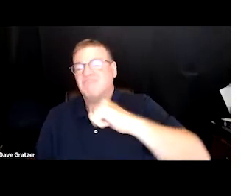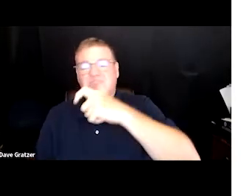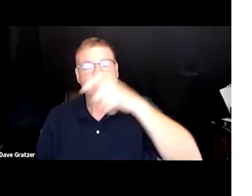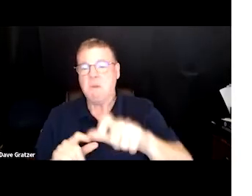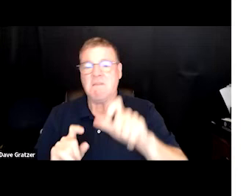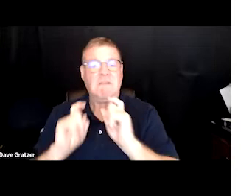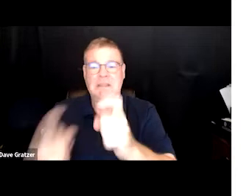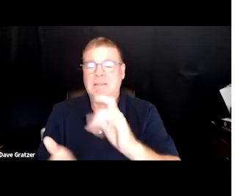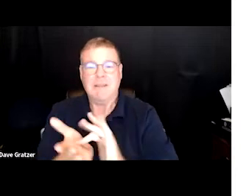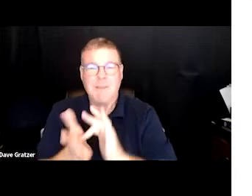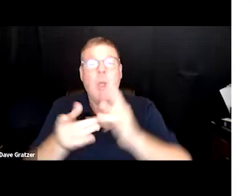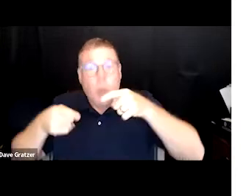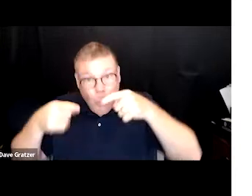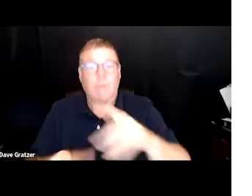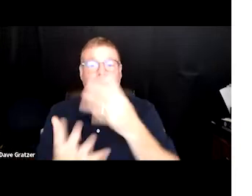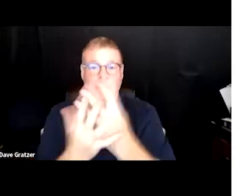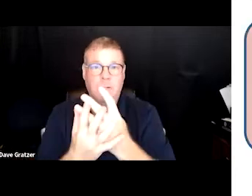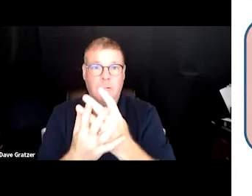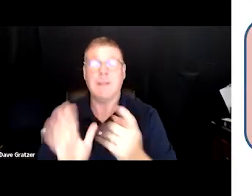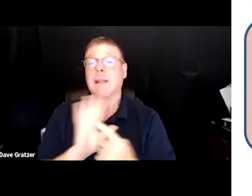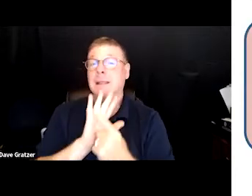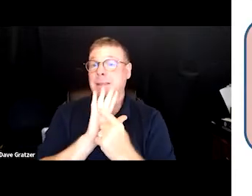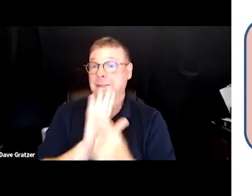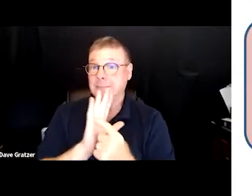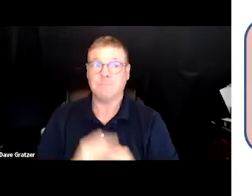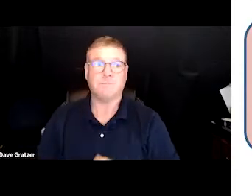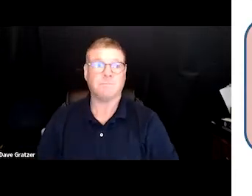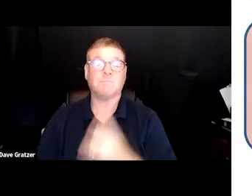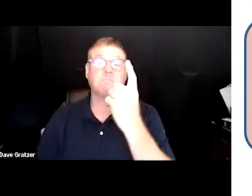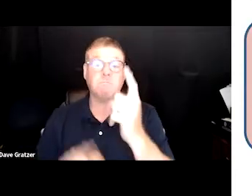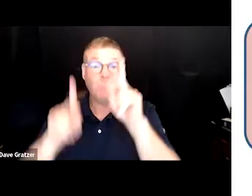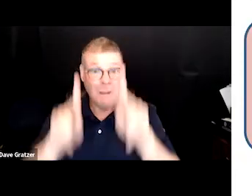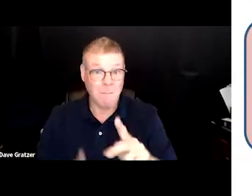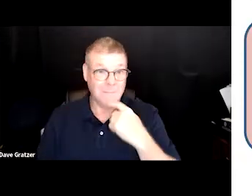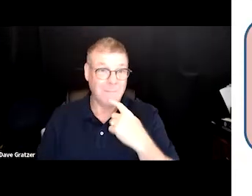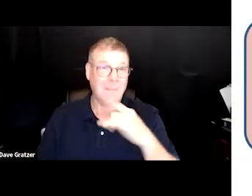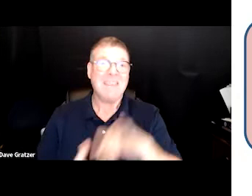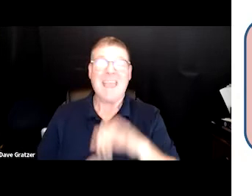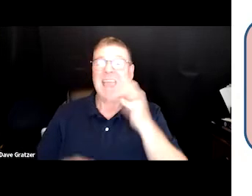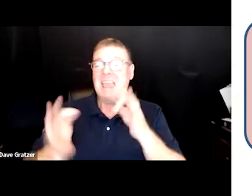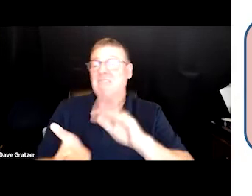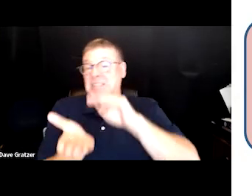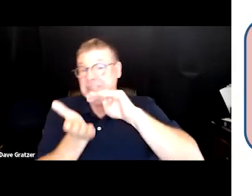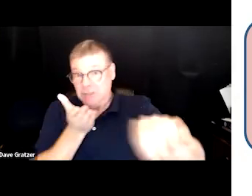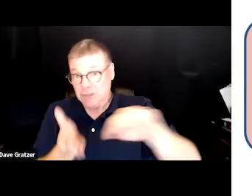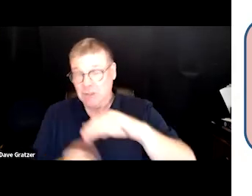while people were still in jail. So an example, one provider said, "Let's say if they get discharged after four or five days,